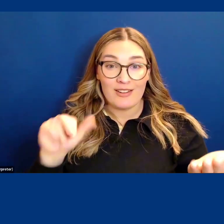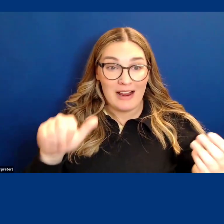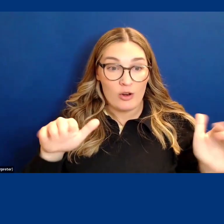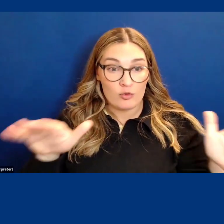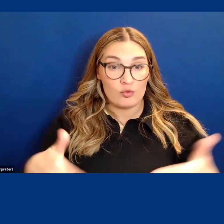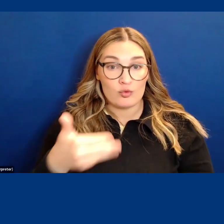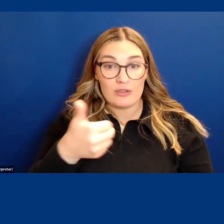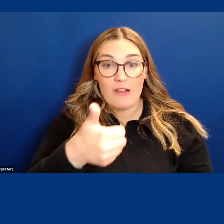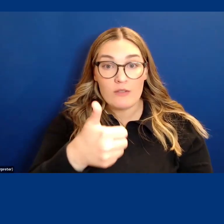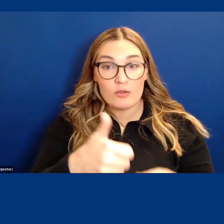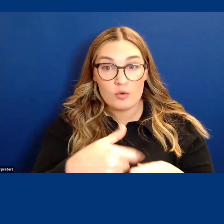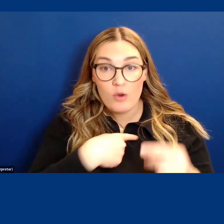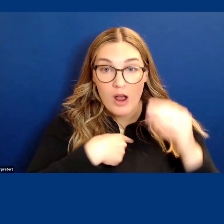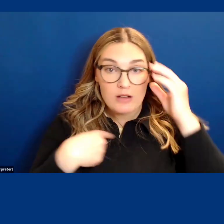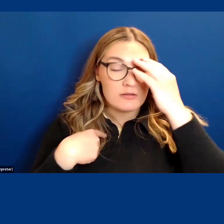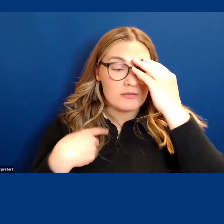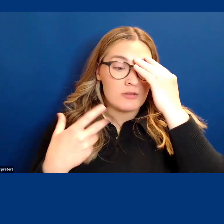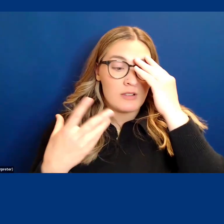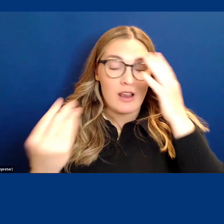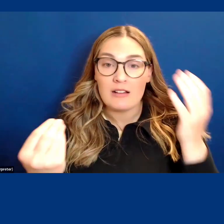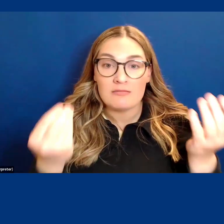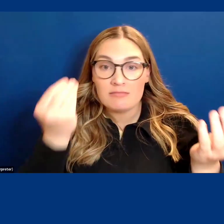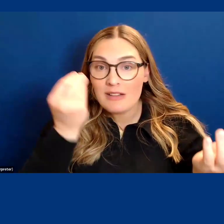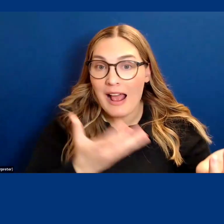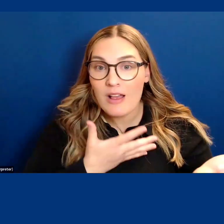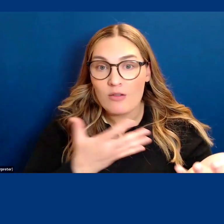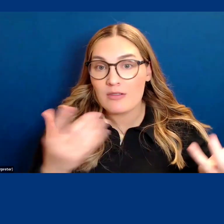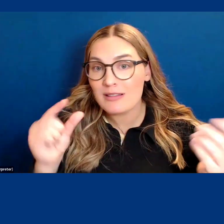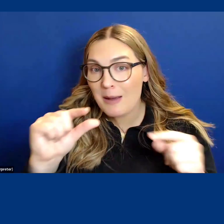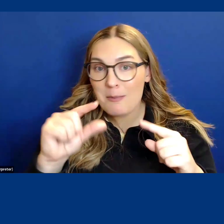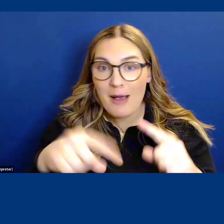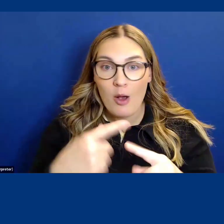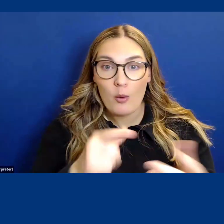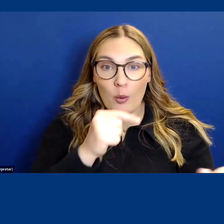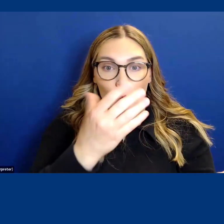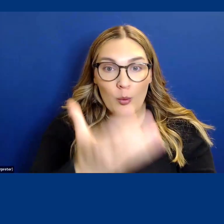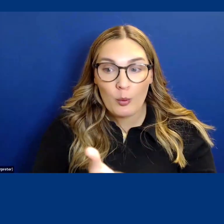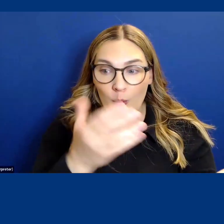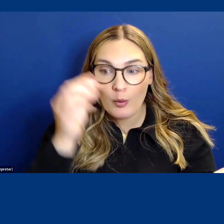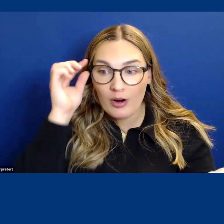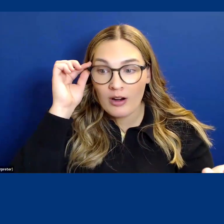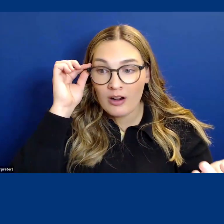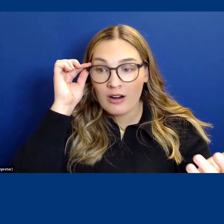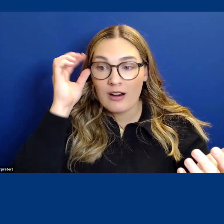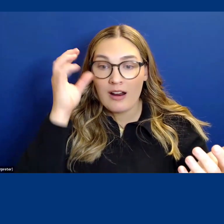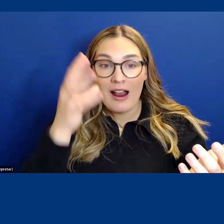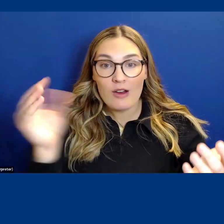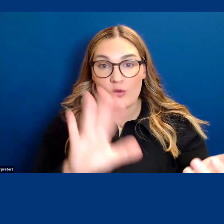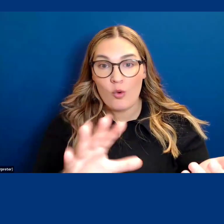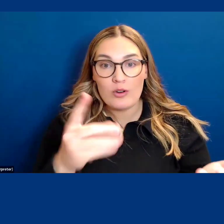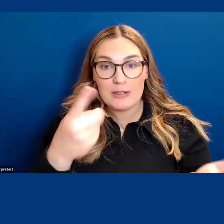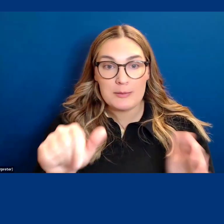us and tell us a little about who you are and your disability identity? Yes, um, hi. Am I too low?